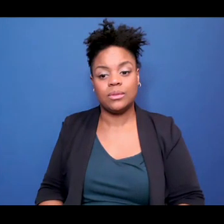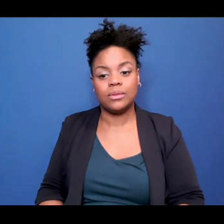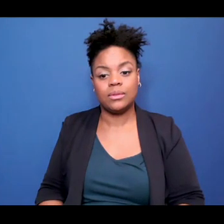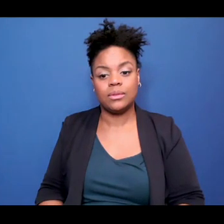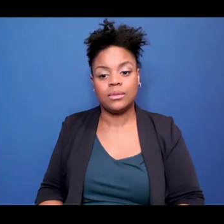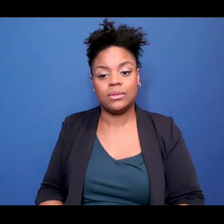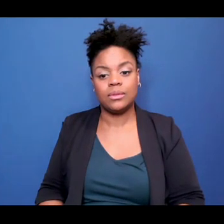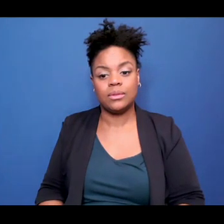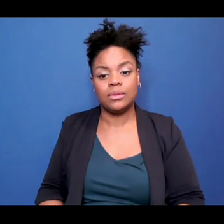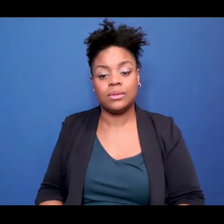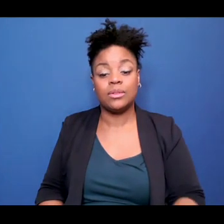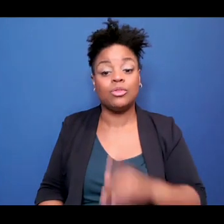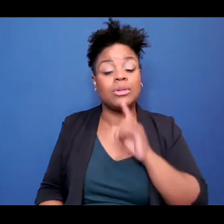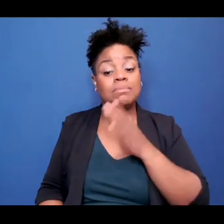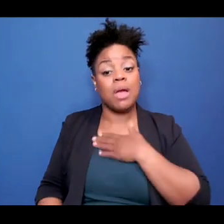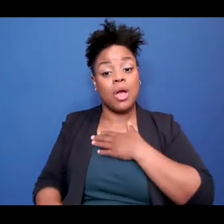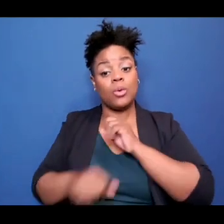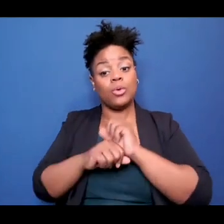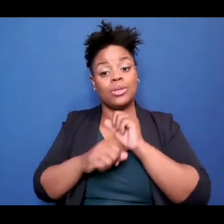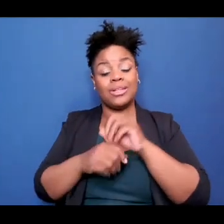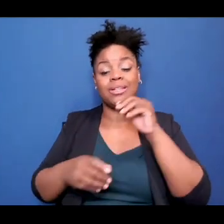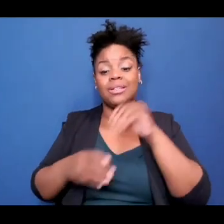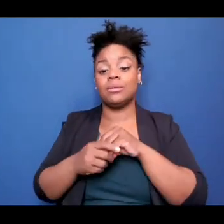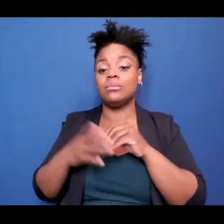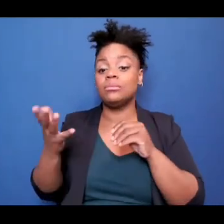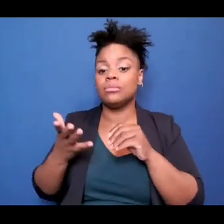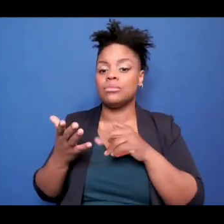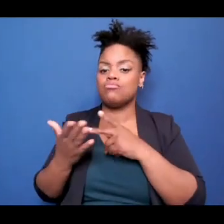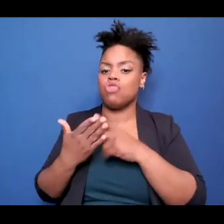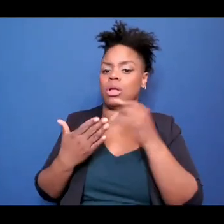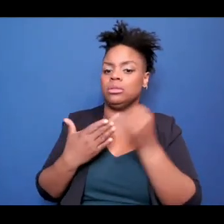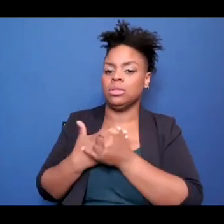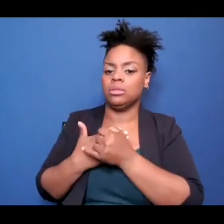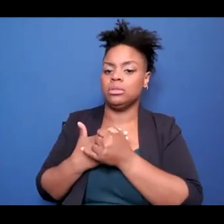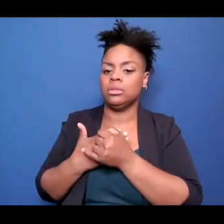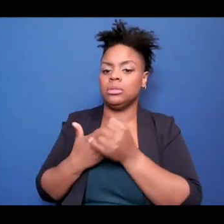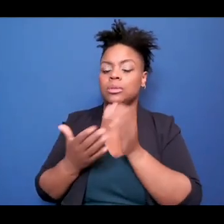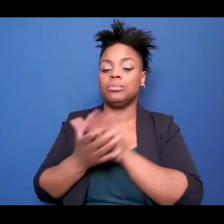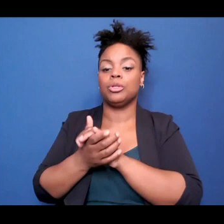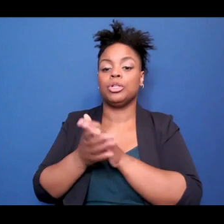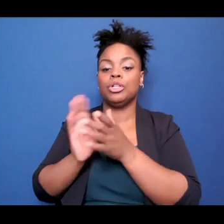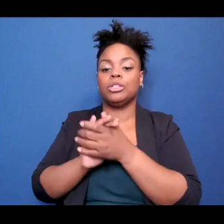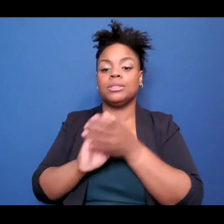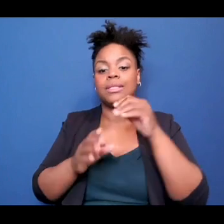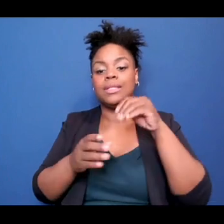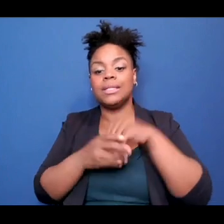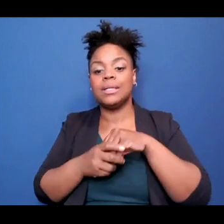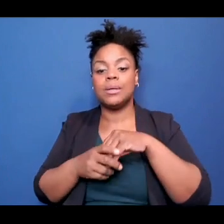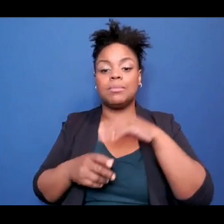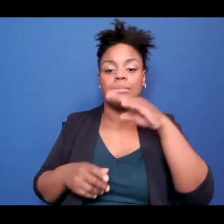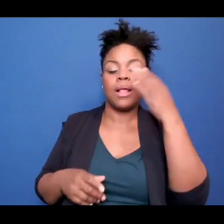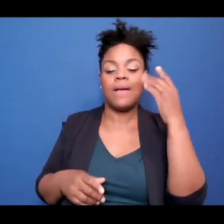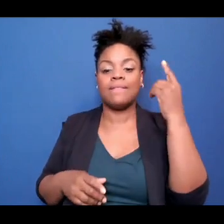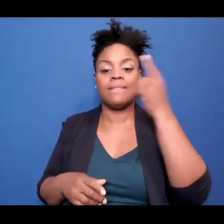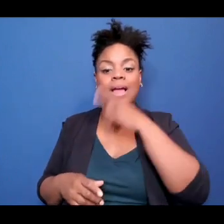DOWN THAT RABBIT HOLE CULMINATED IN THE 2019 PUBLICATION OF BURGERS IN BLACKFACE, ANTI-BLACK